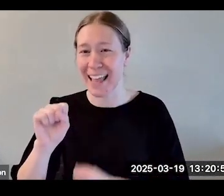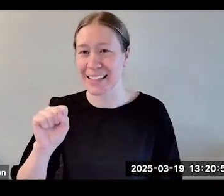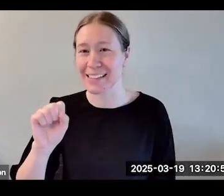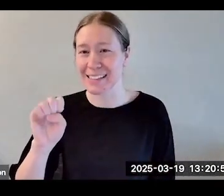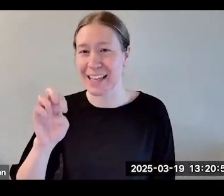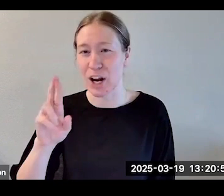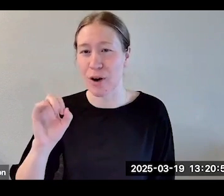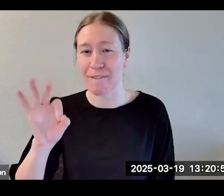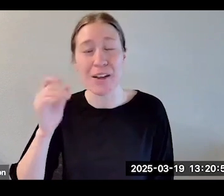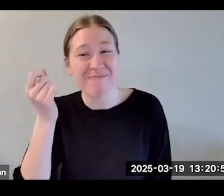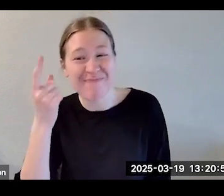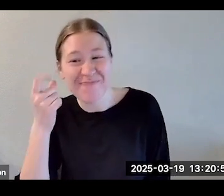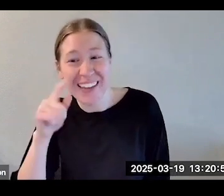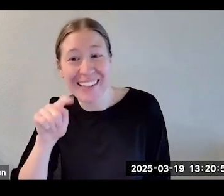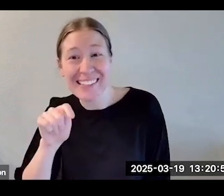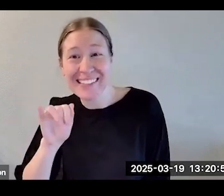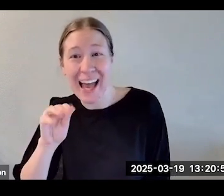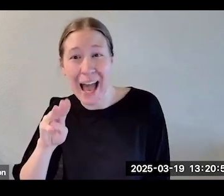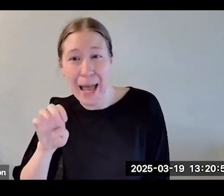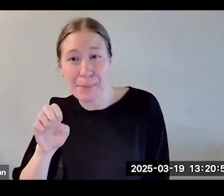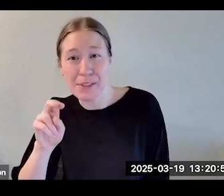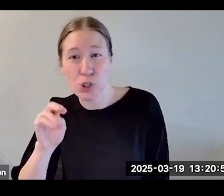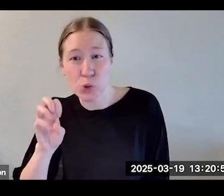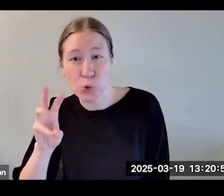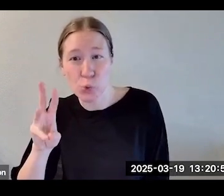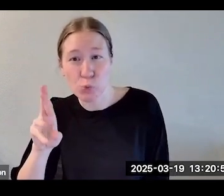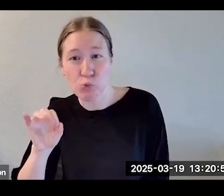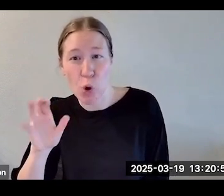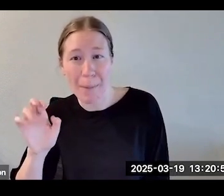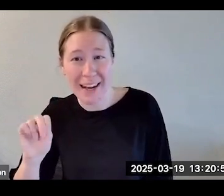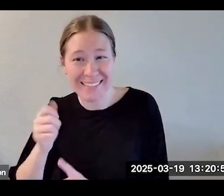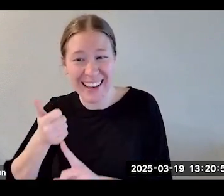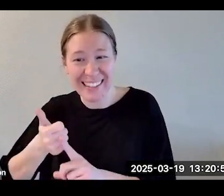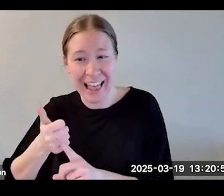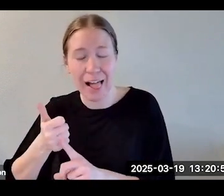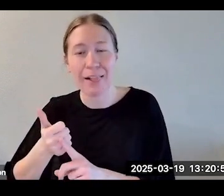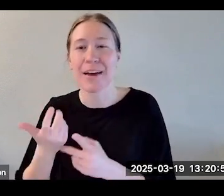We can see here on the T, we've got a little bit more of stylistic effect added there.